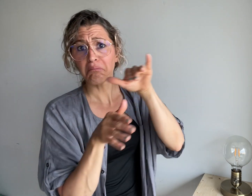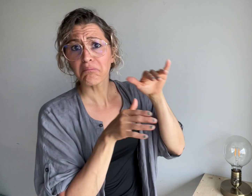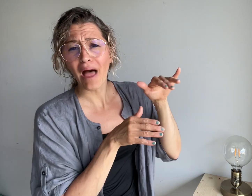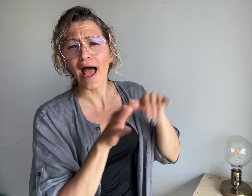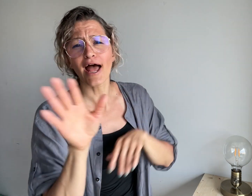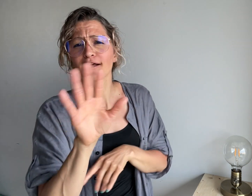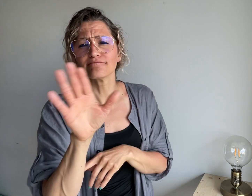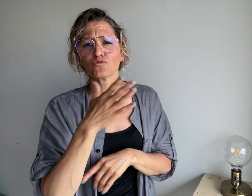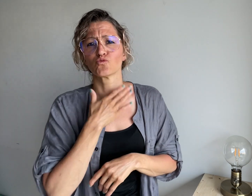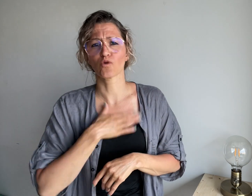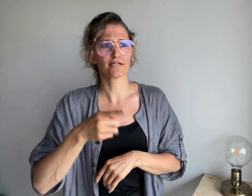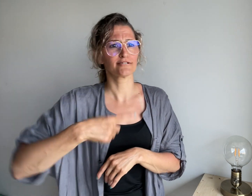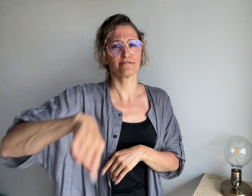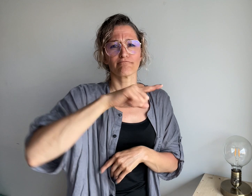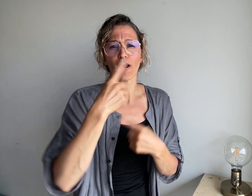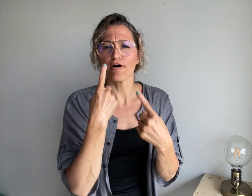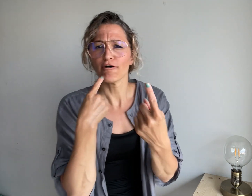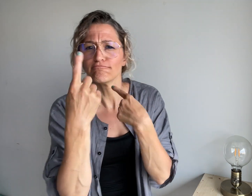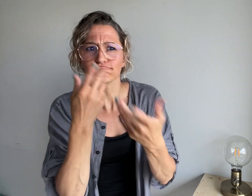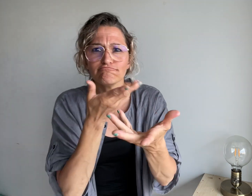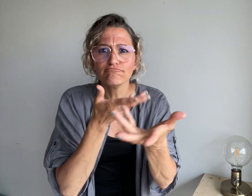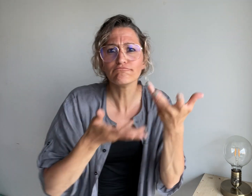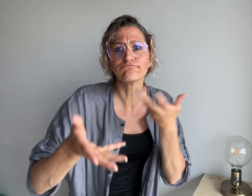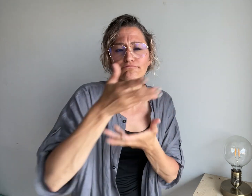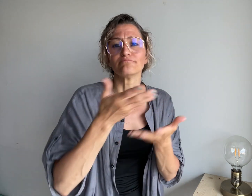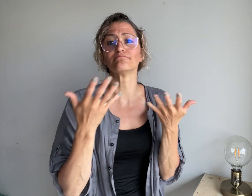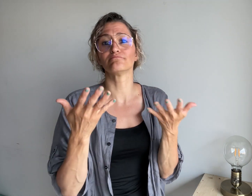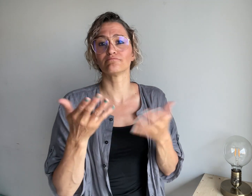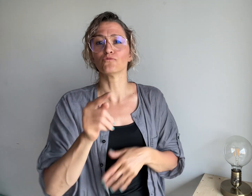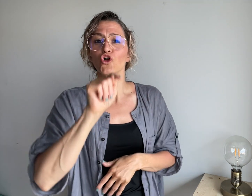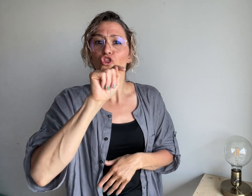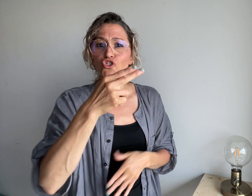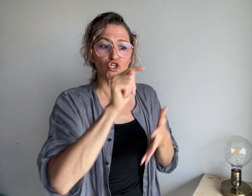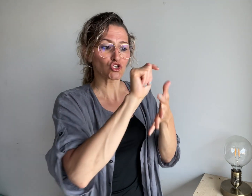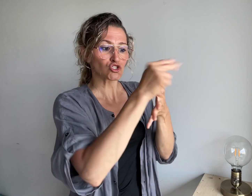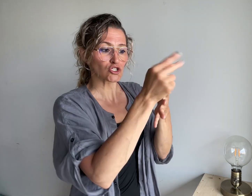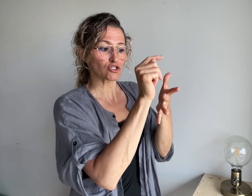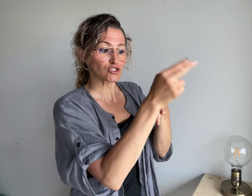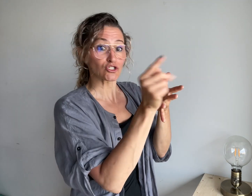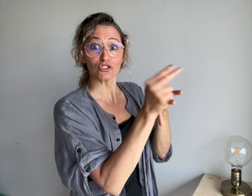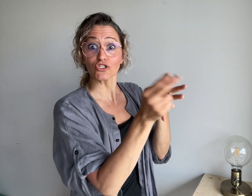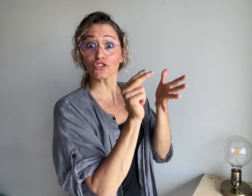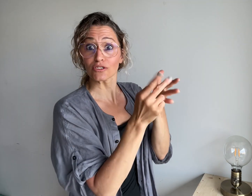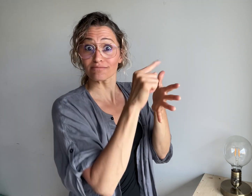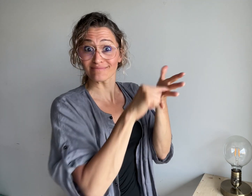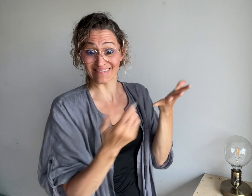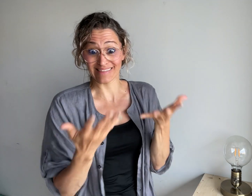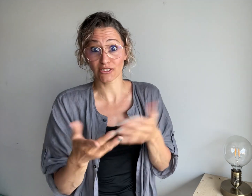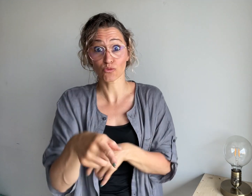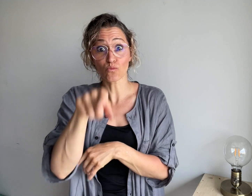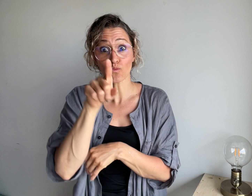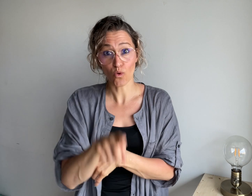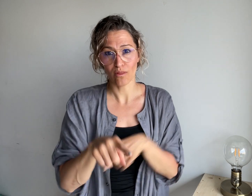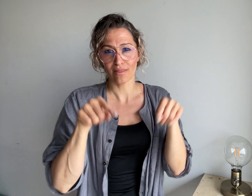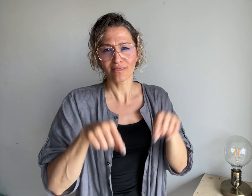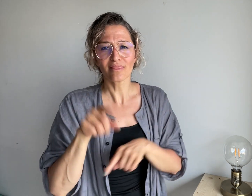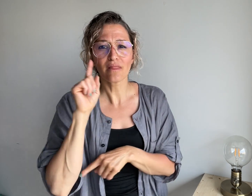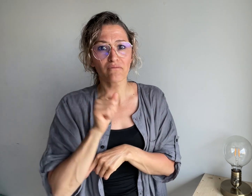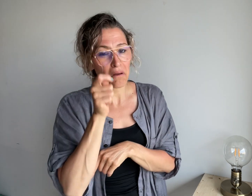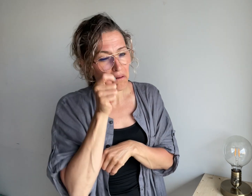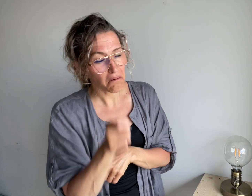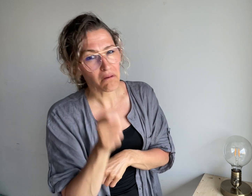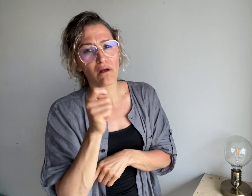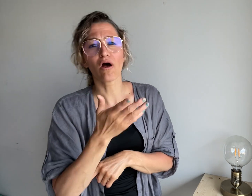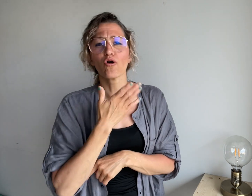topic, every Thursday this month, DeafGPS will discuss